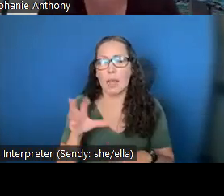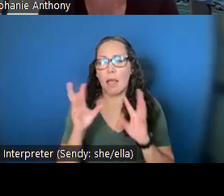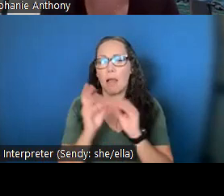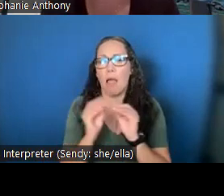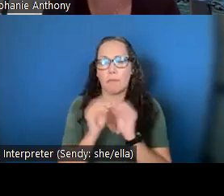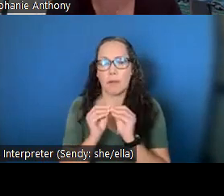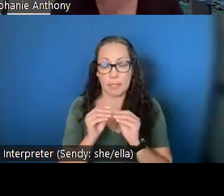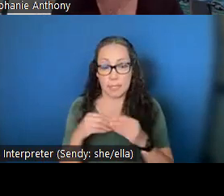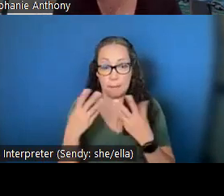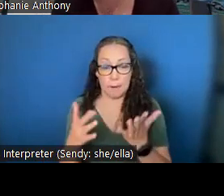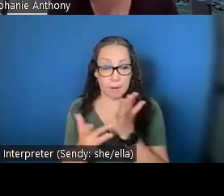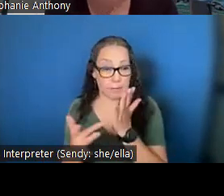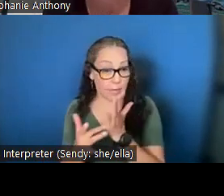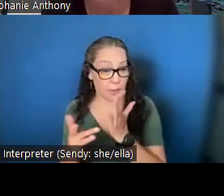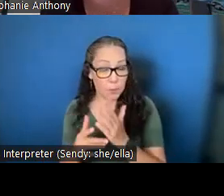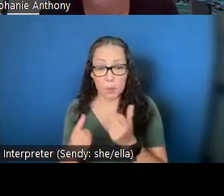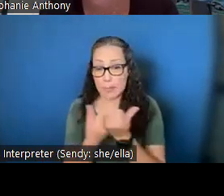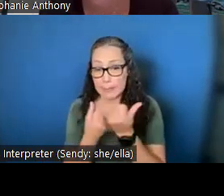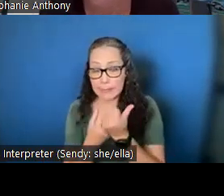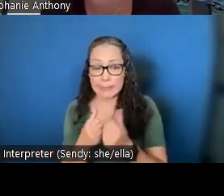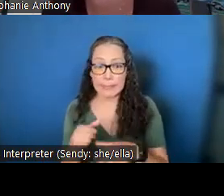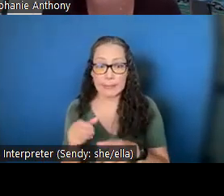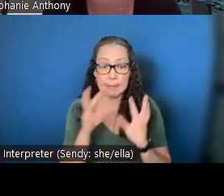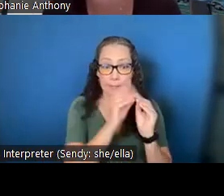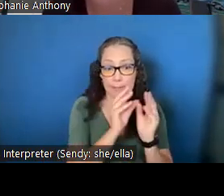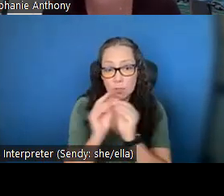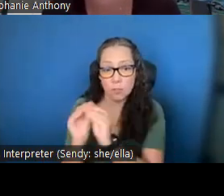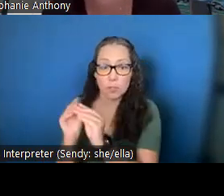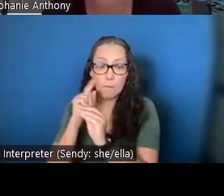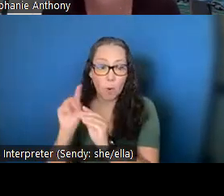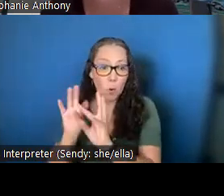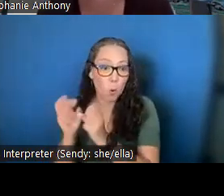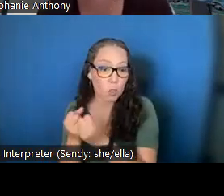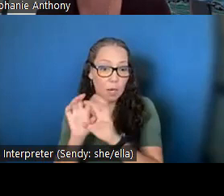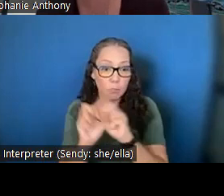technical assistance sessions to Workshop enhanced Partnerships and provide applied